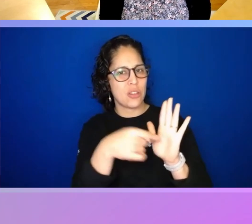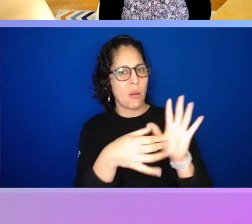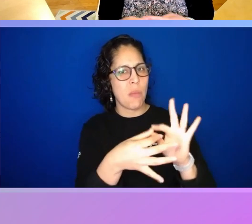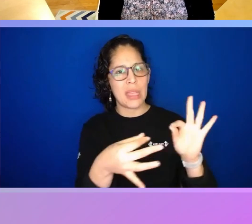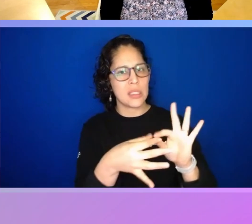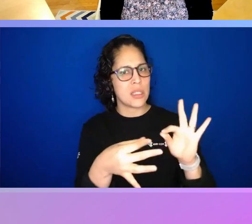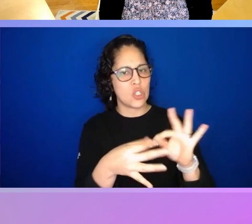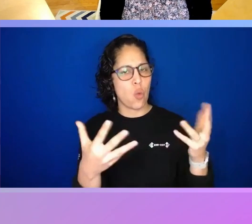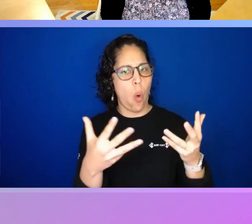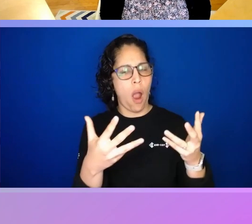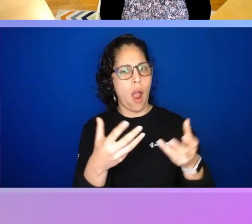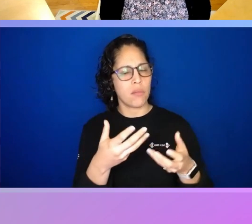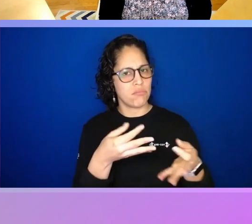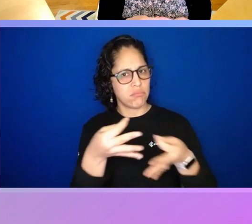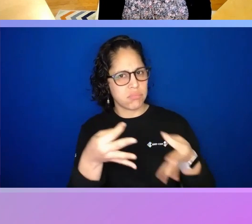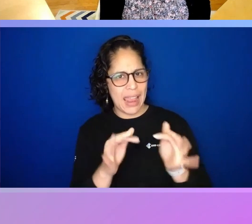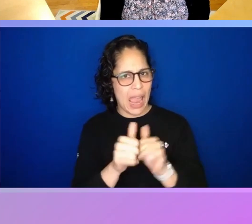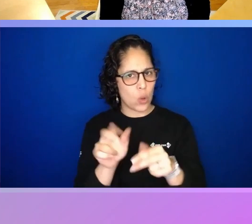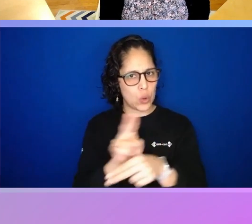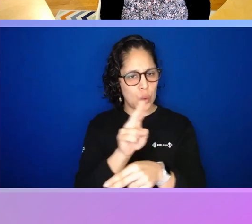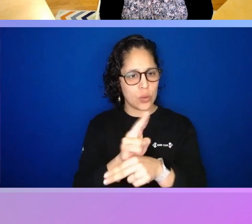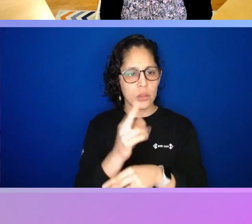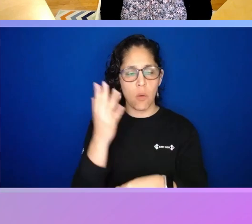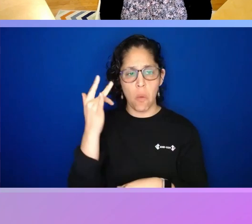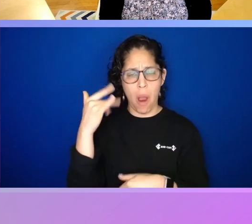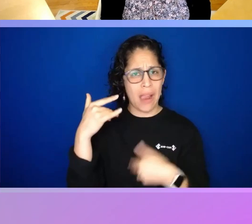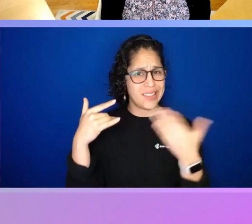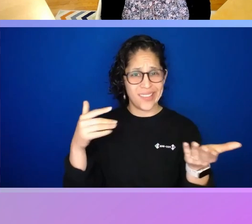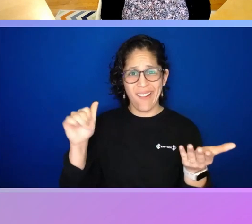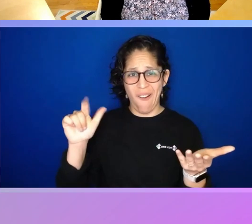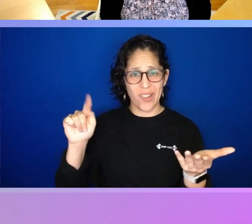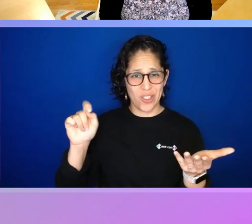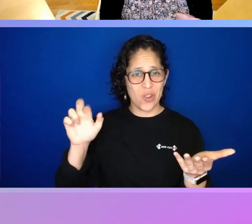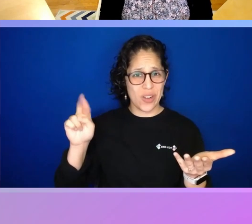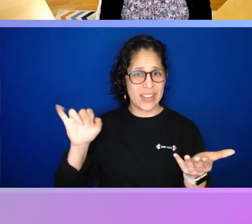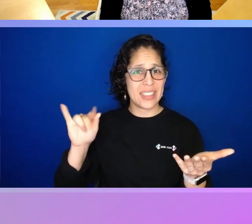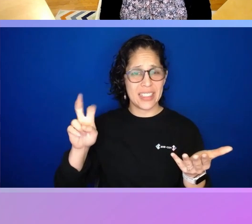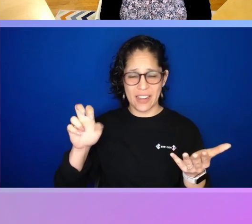could tell people where the link is external or internal because that matters to people. Link to the location. And you could also do things like the accessible name. I'm